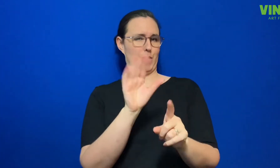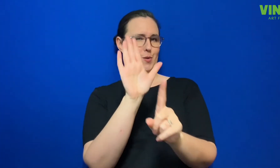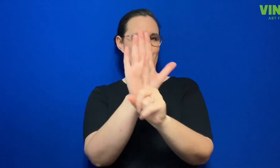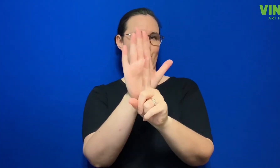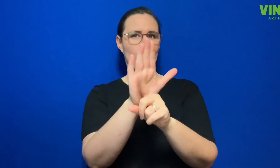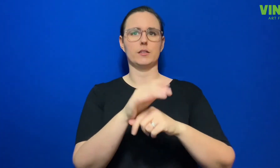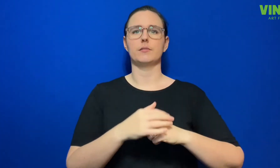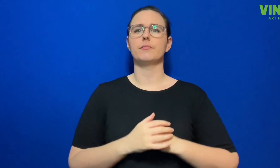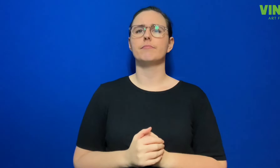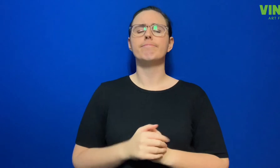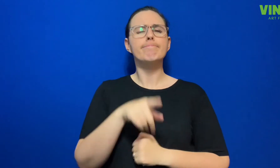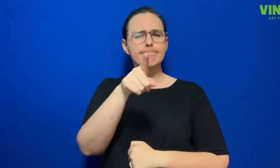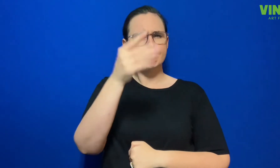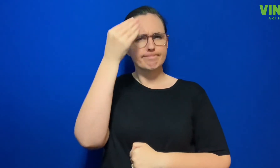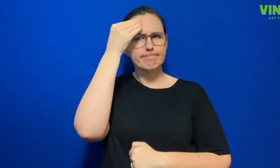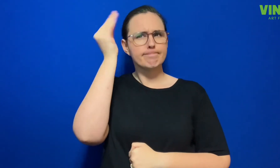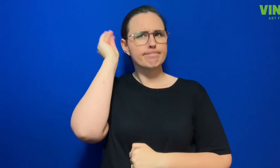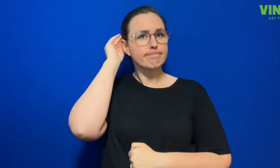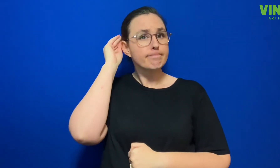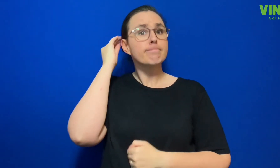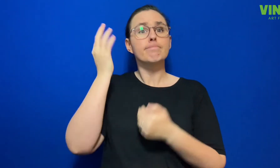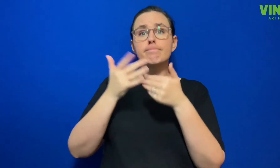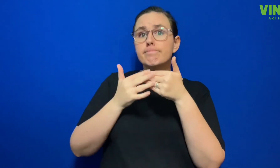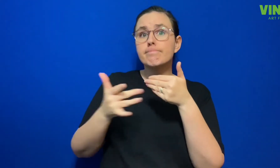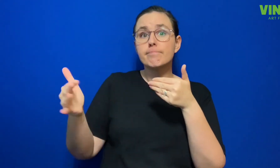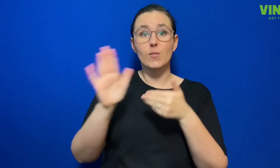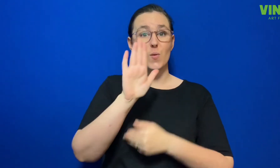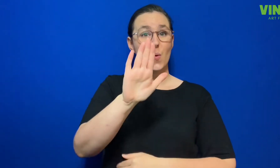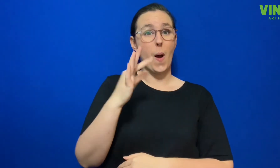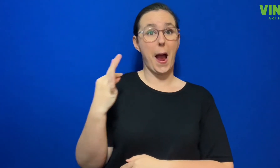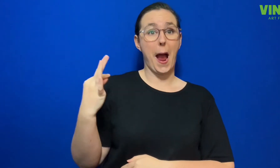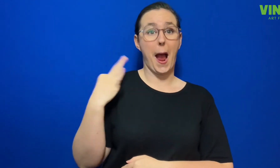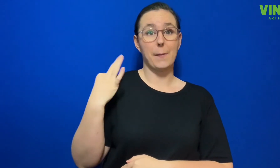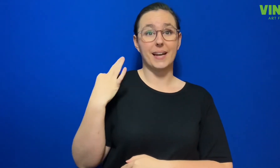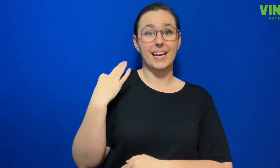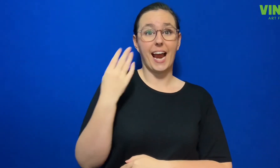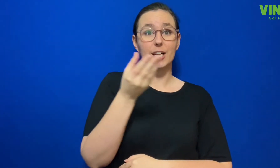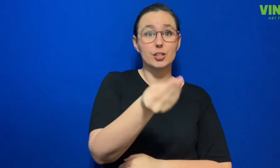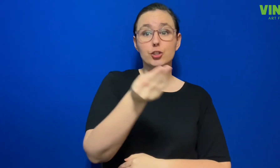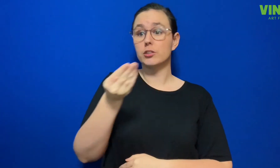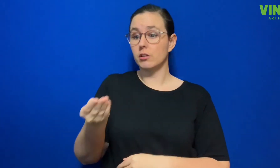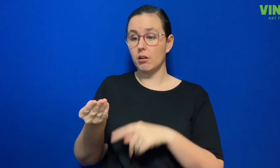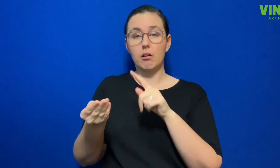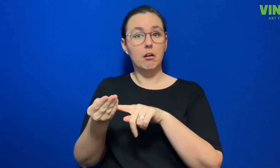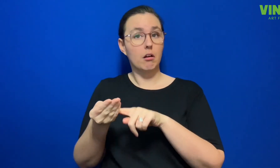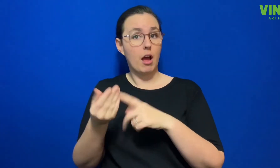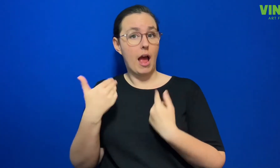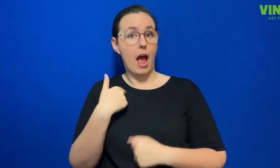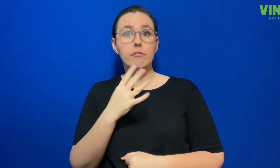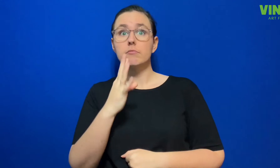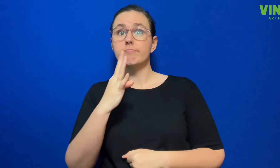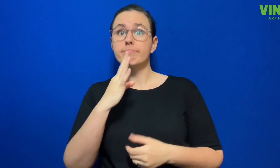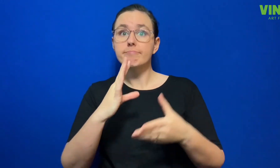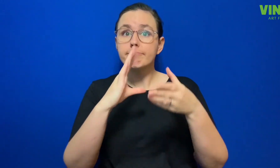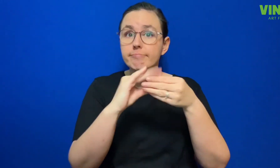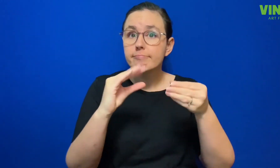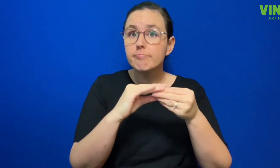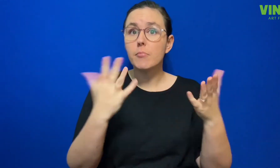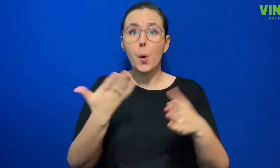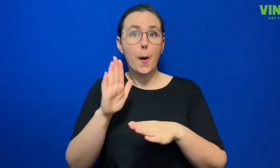including your own. Keep in mind throughout your application that for works including spoken word,